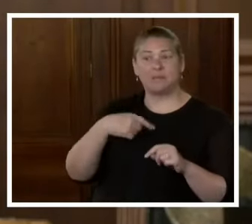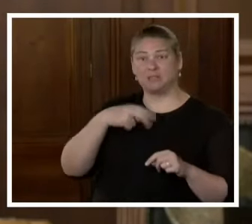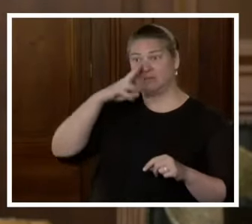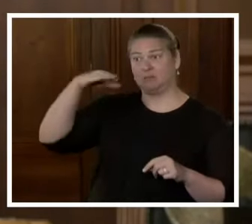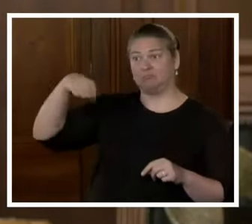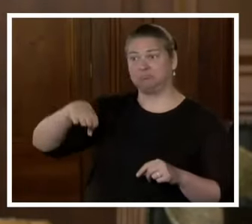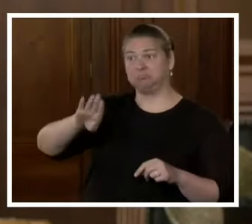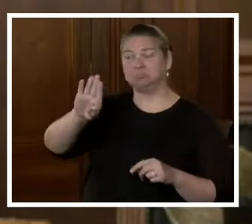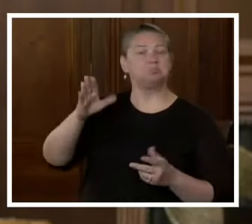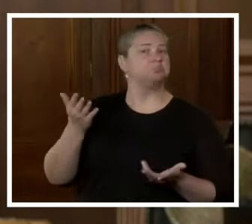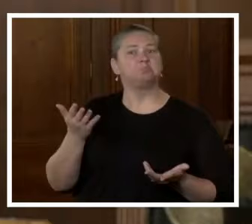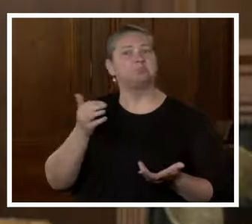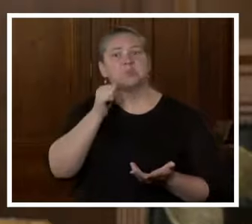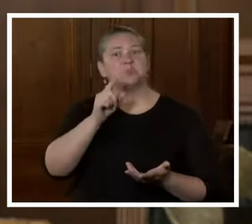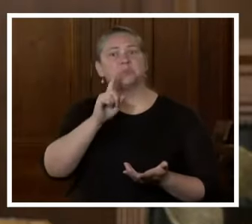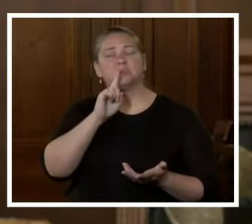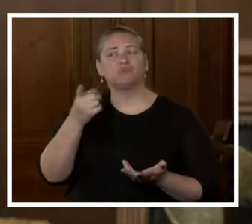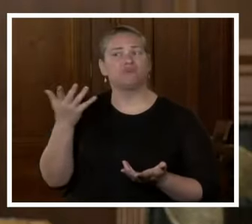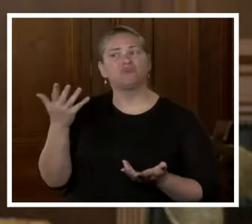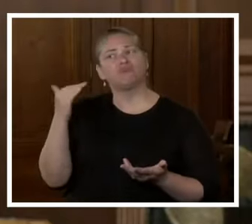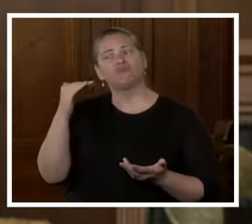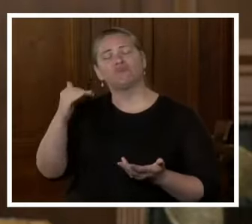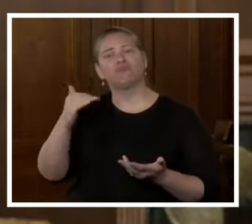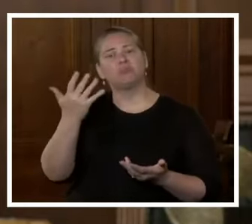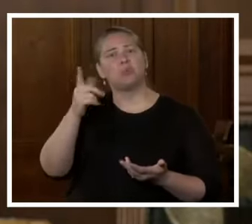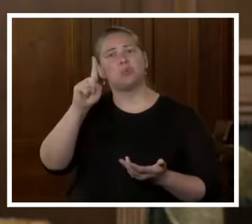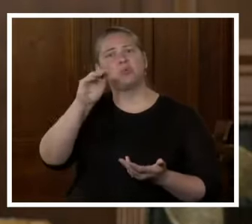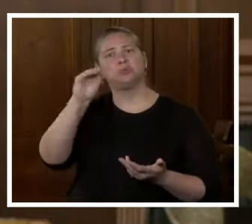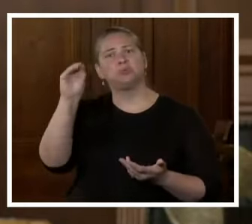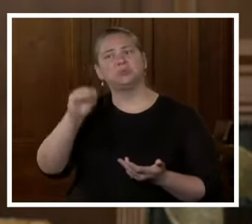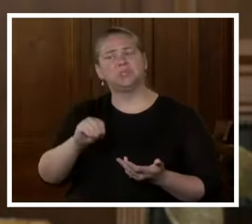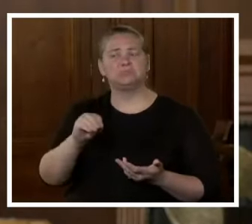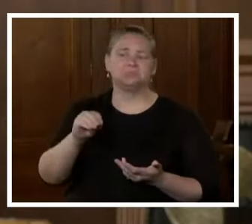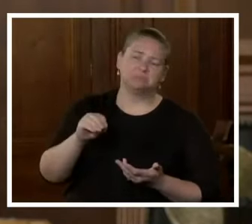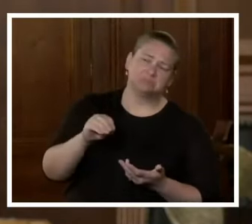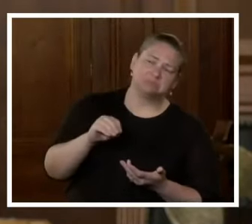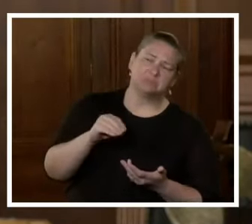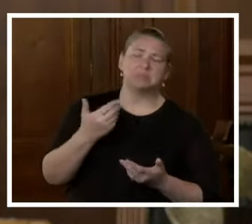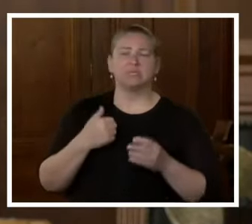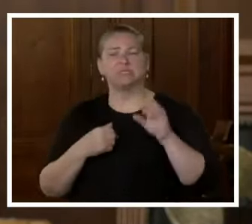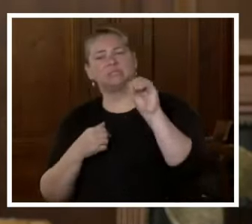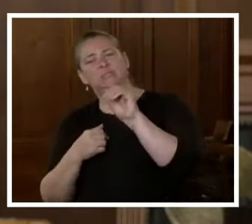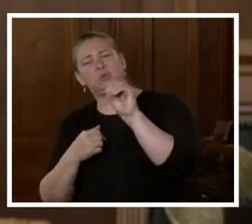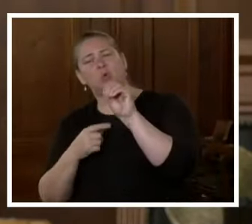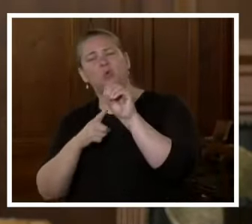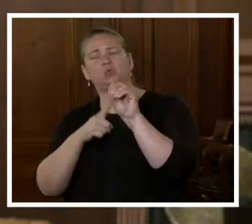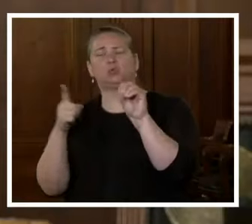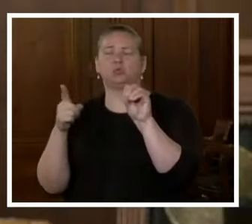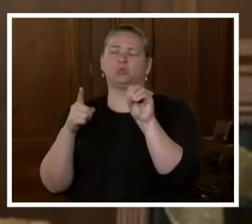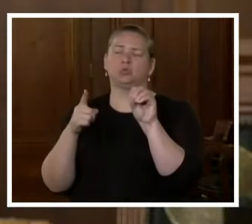WE HAD POSITIVITY RATES SOME CASE AS HIGH AS 20% BUT WE WERE ONLY TESTING 50 OR 60 PEOPLE IN